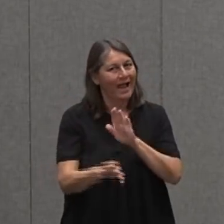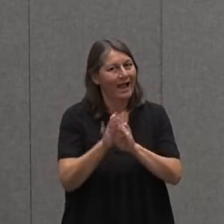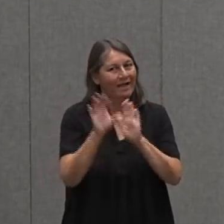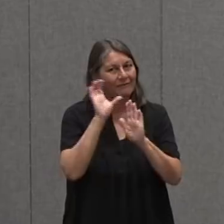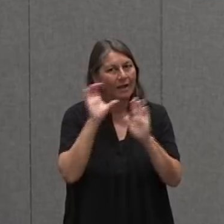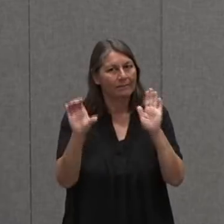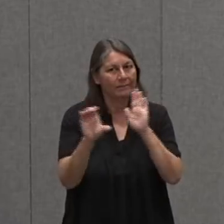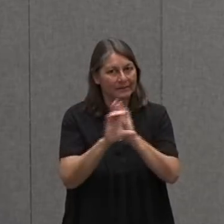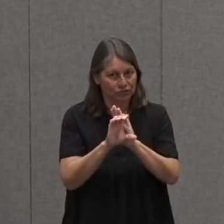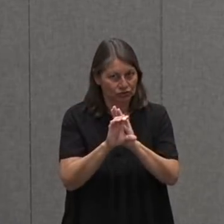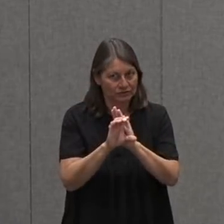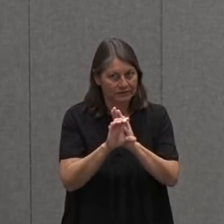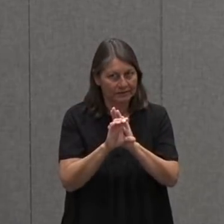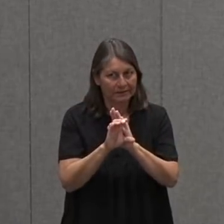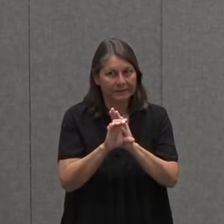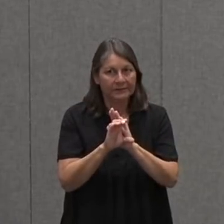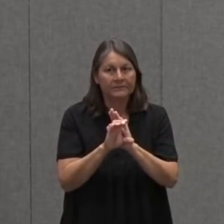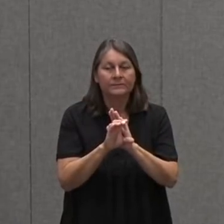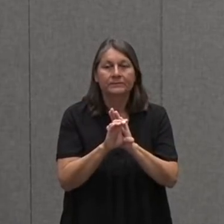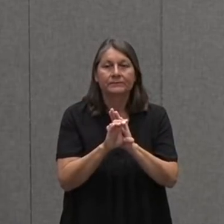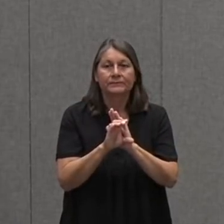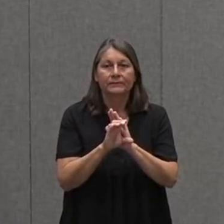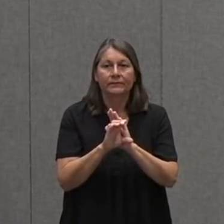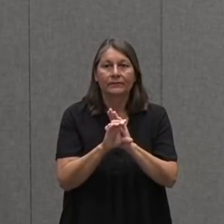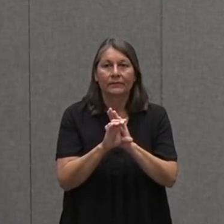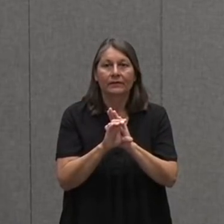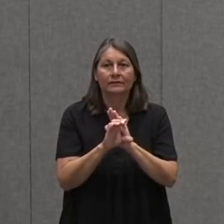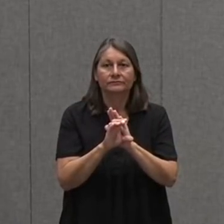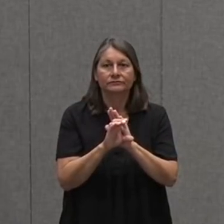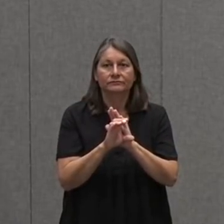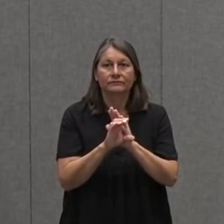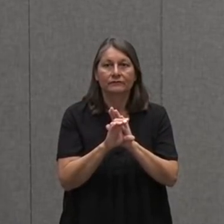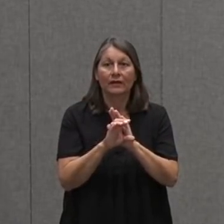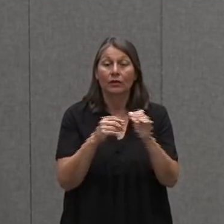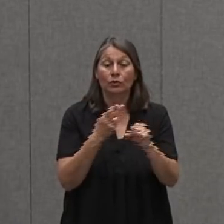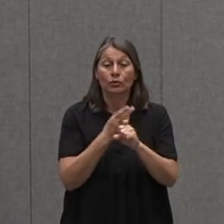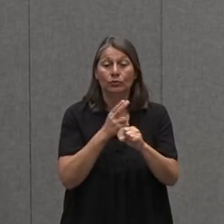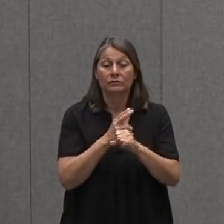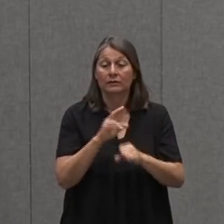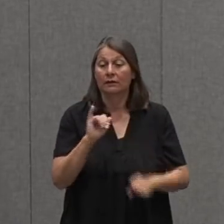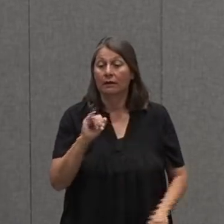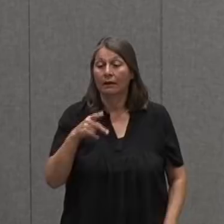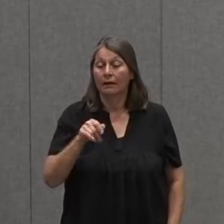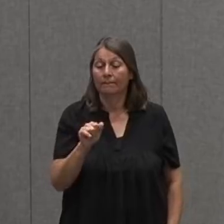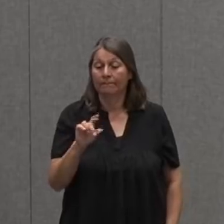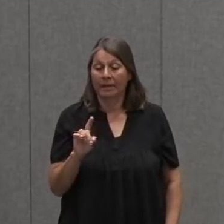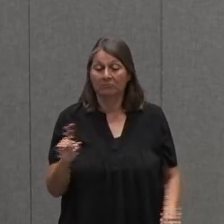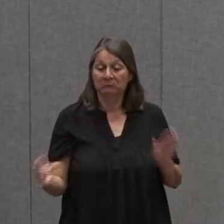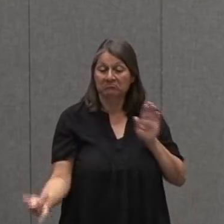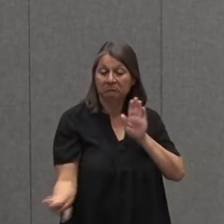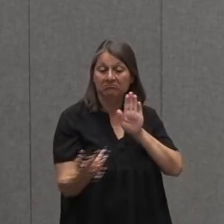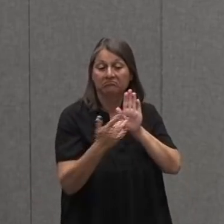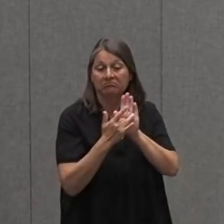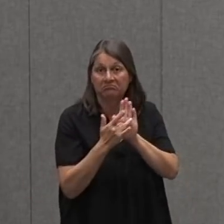is going to all work out. So I'm going to go into a search.